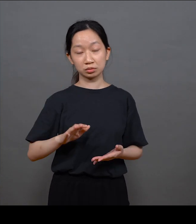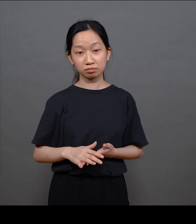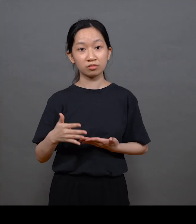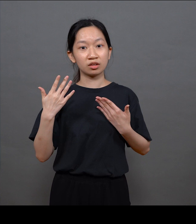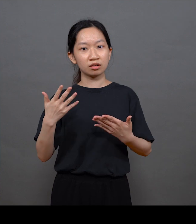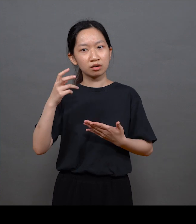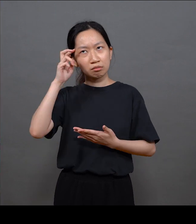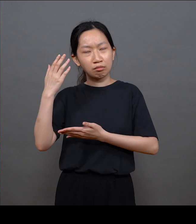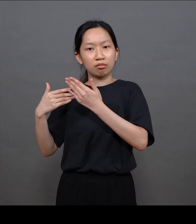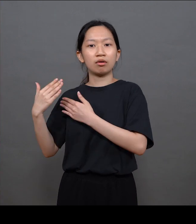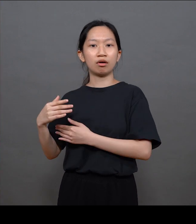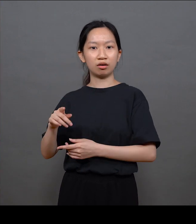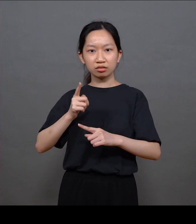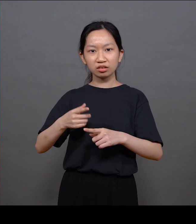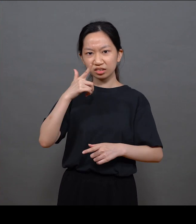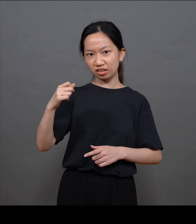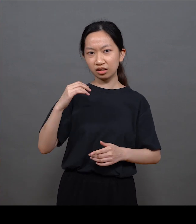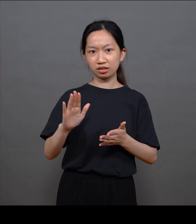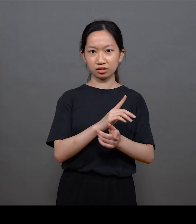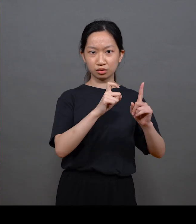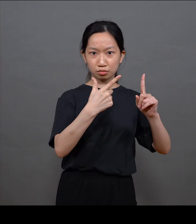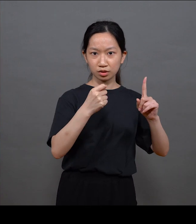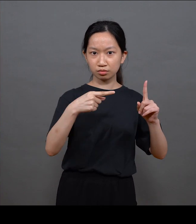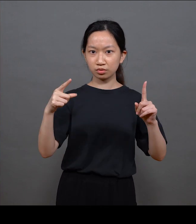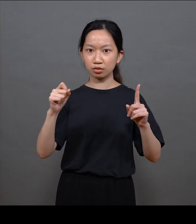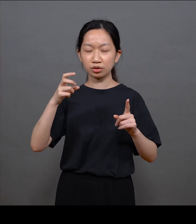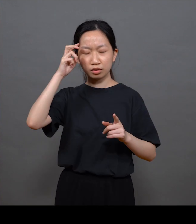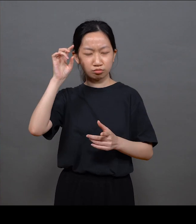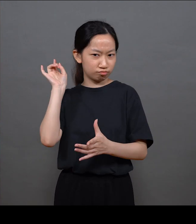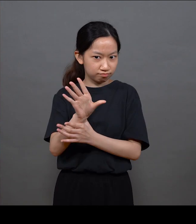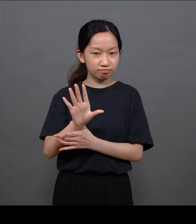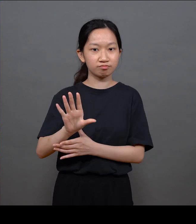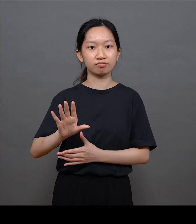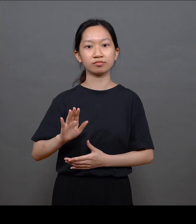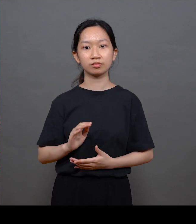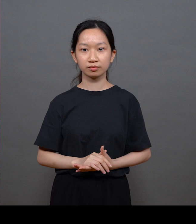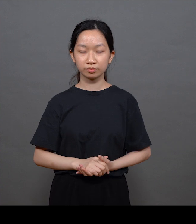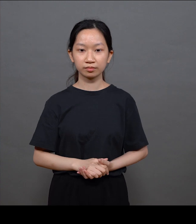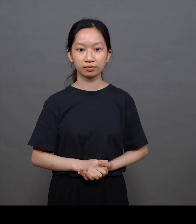from this idea of genderising their toys which if you think about it, in the sort of late 1980s, 1990s